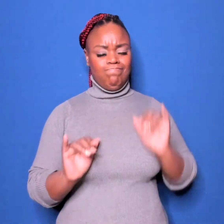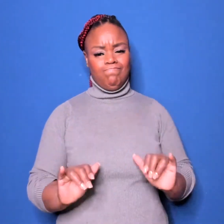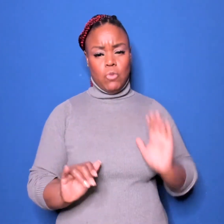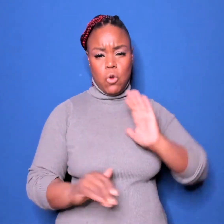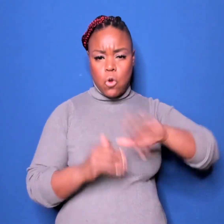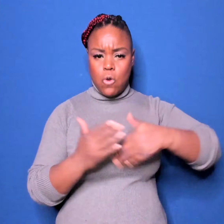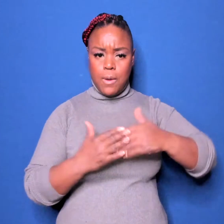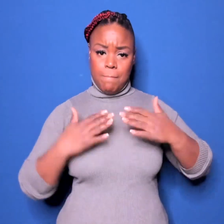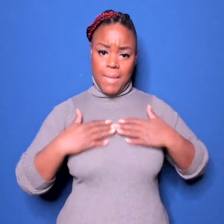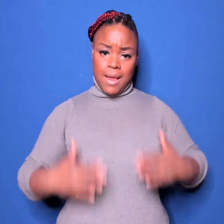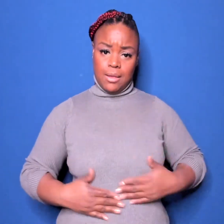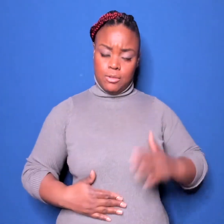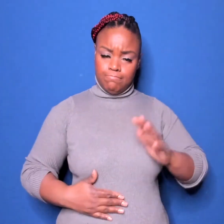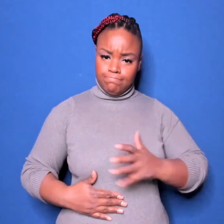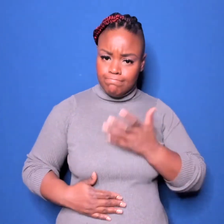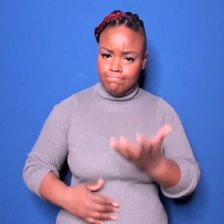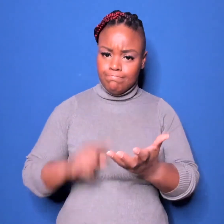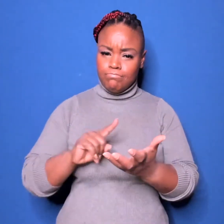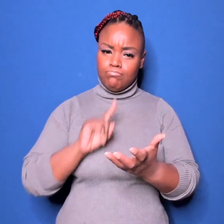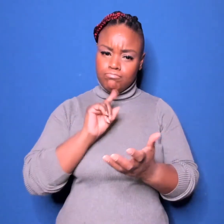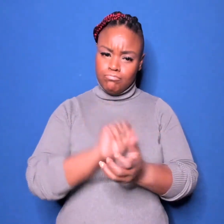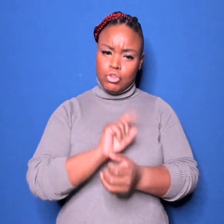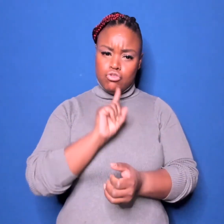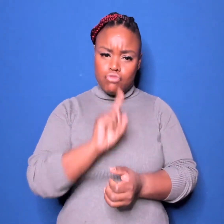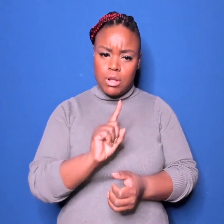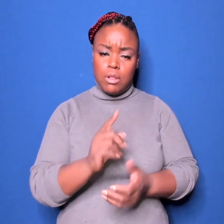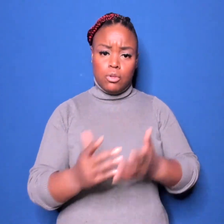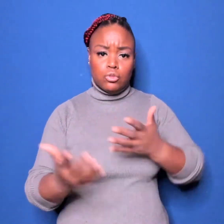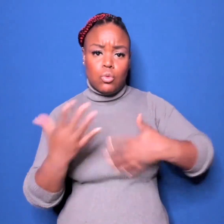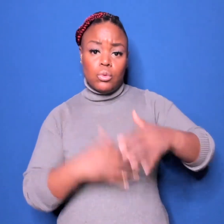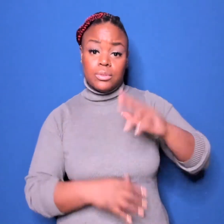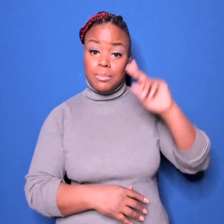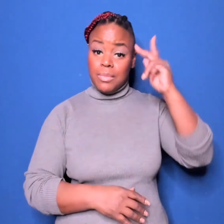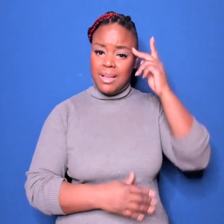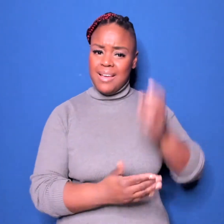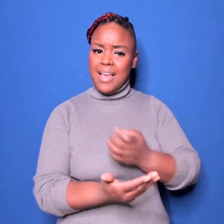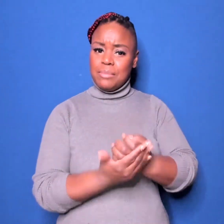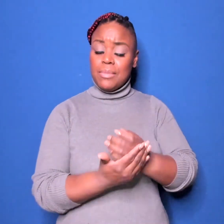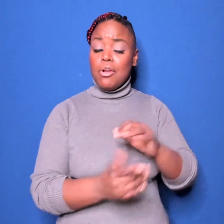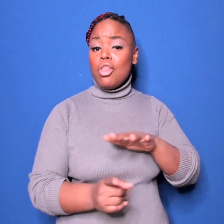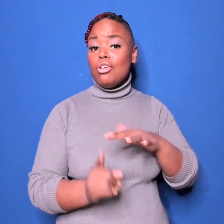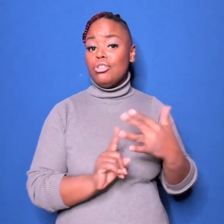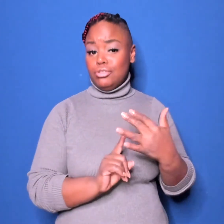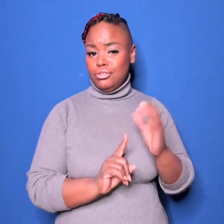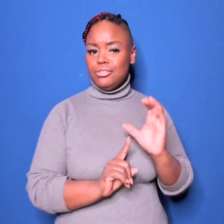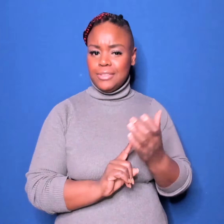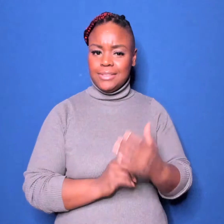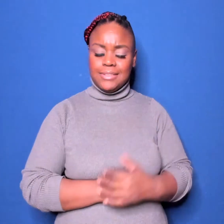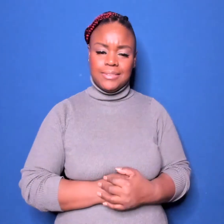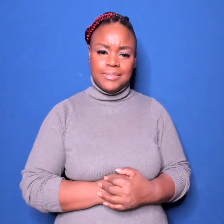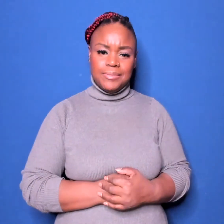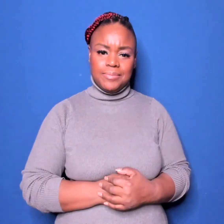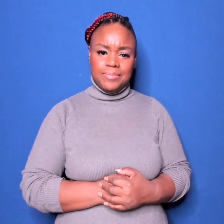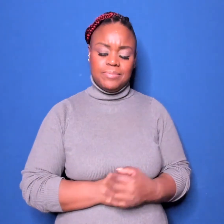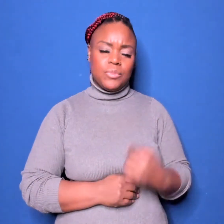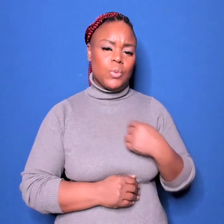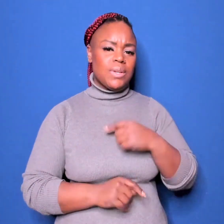of disabled people, and we understand that all bodies live in a multitude of very real social, political, economic and cultural contexts.